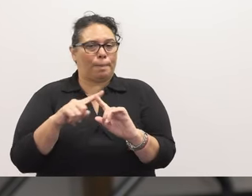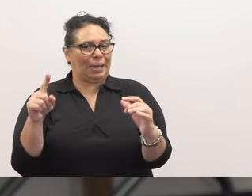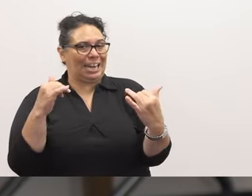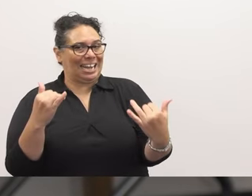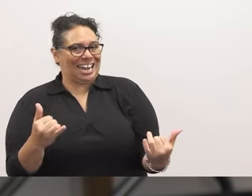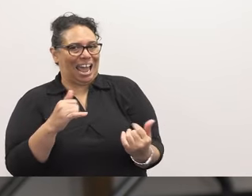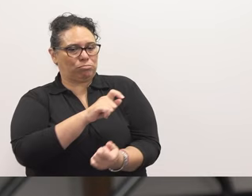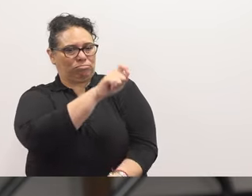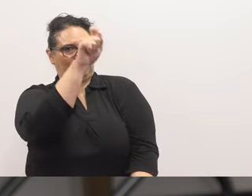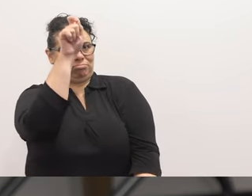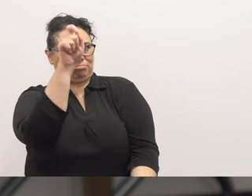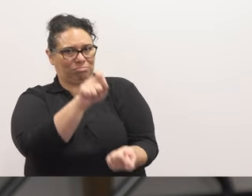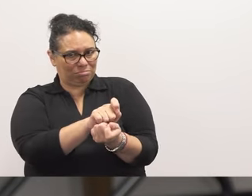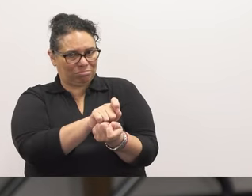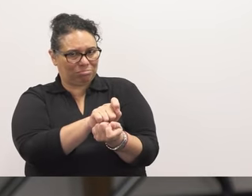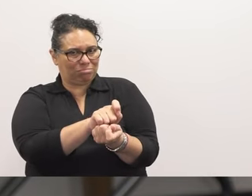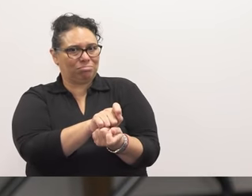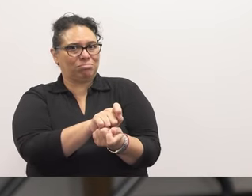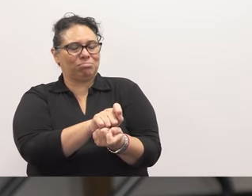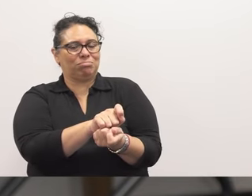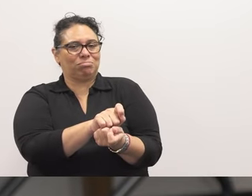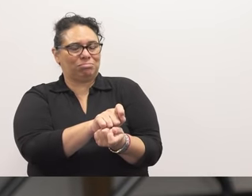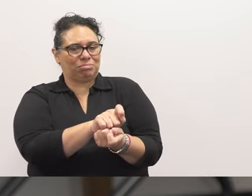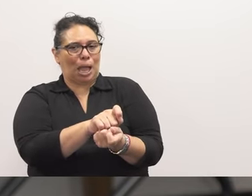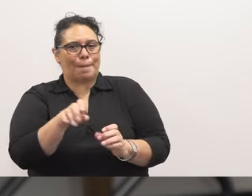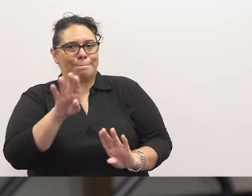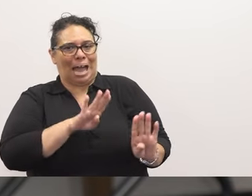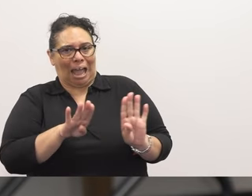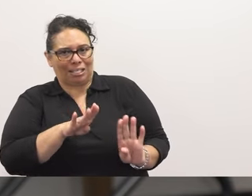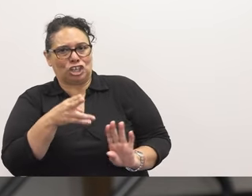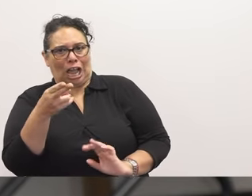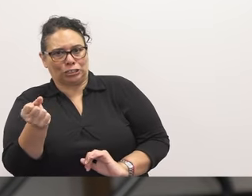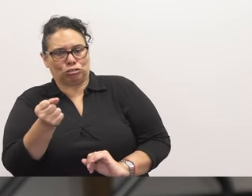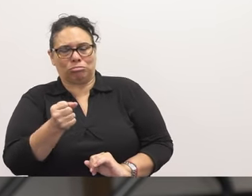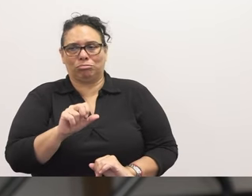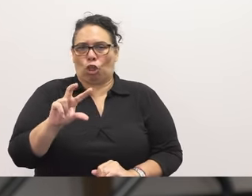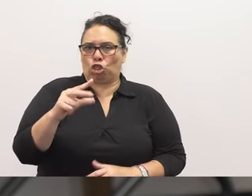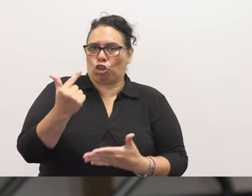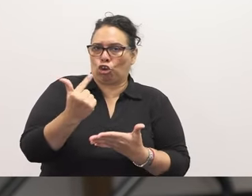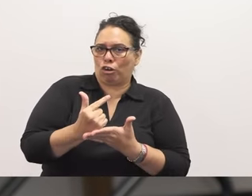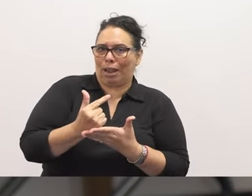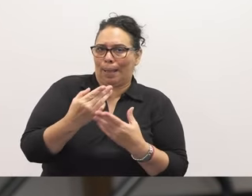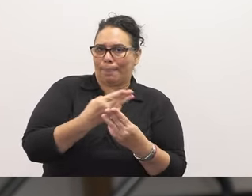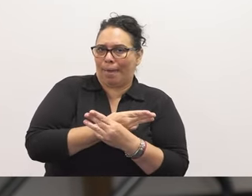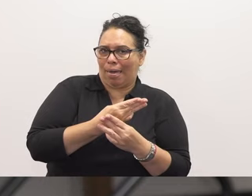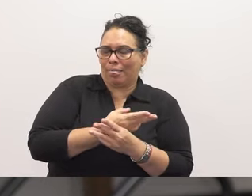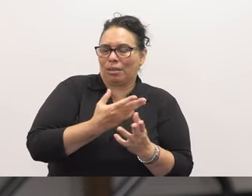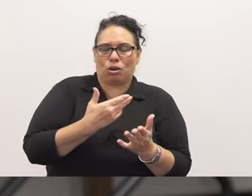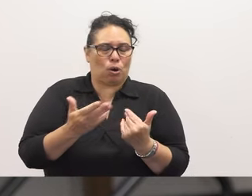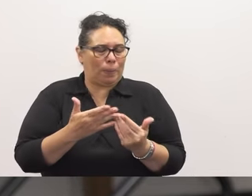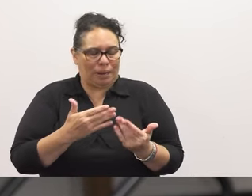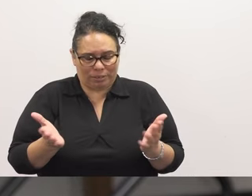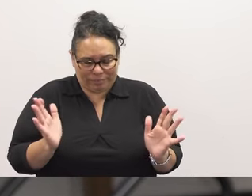to a biology teacher's classroom at high school, a third grade math teacher's classroom, or whatever it may be.